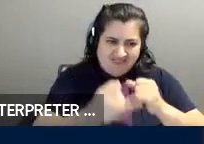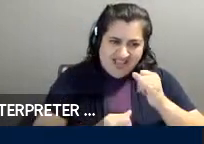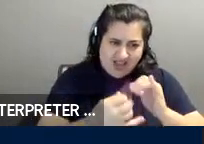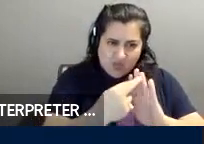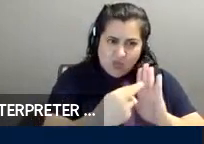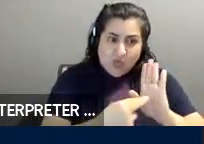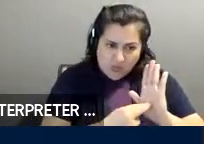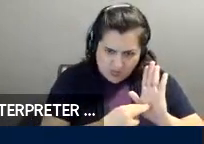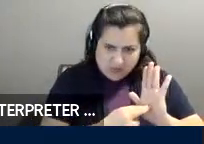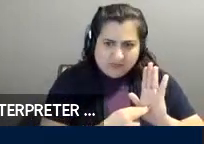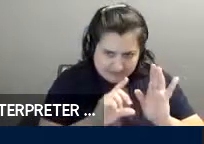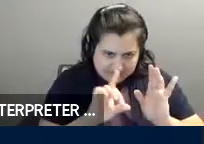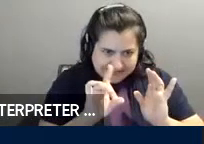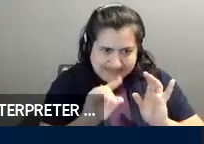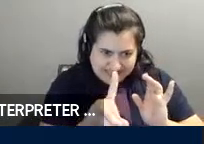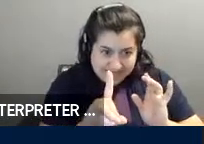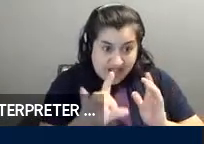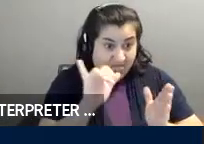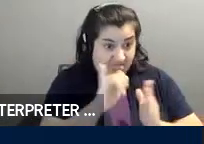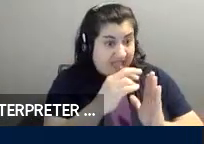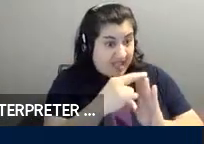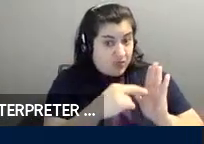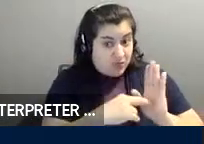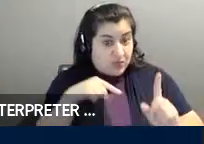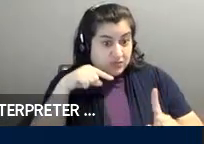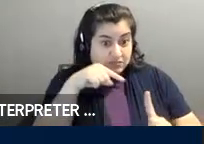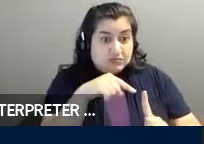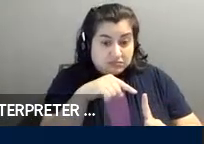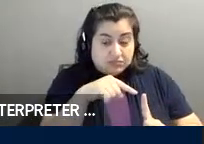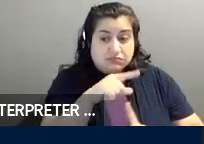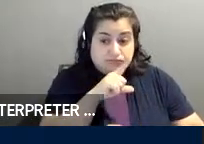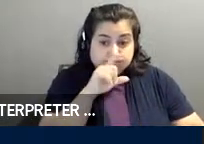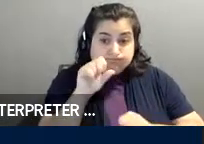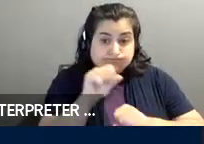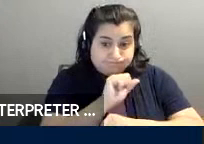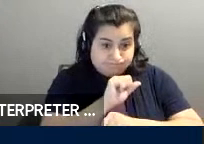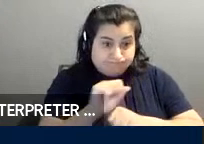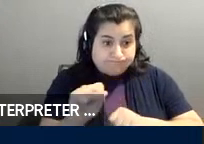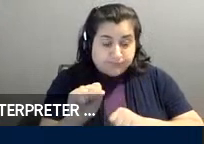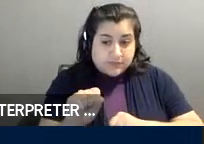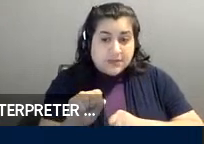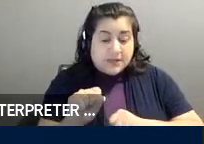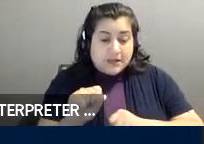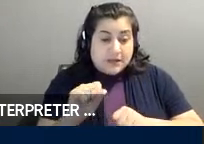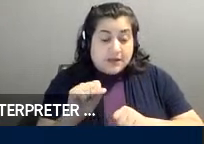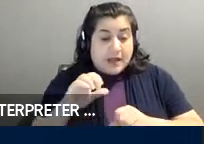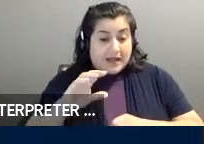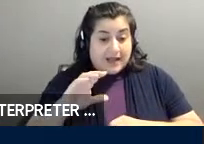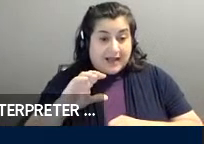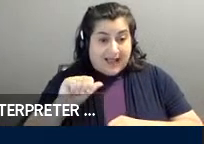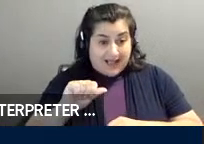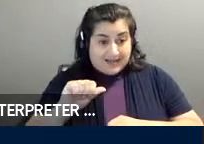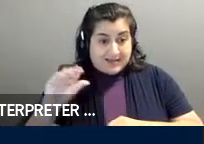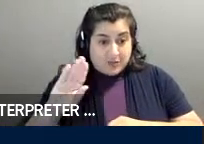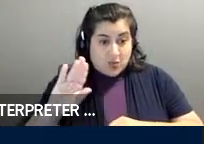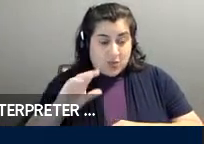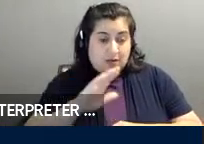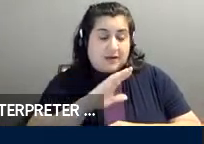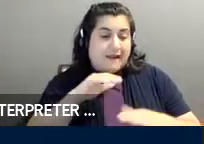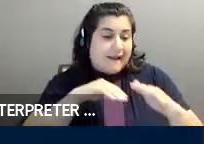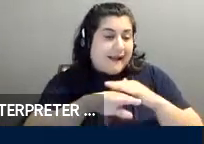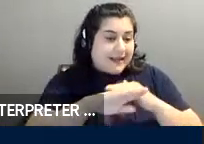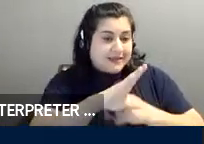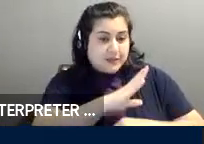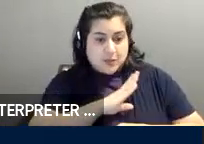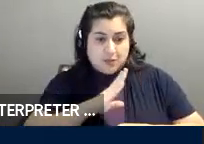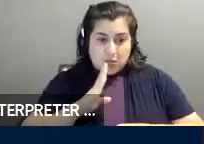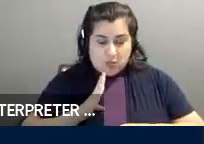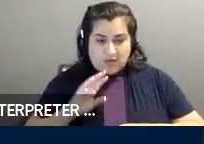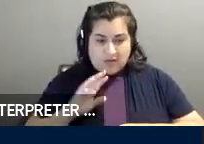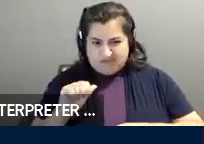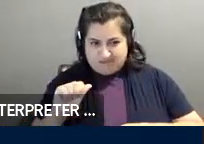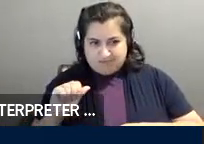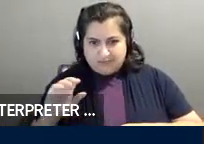Now in that final rule the Access Board issued the transfer surfaces to be adjustable from